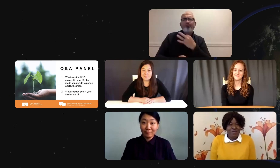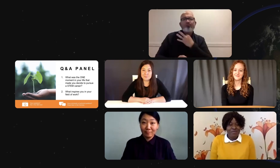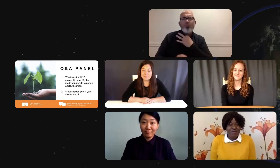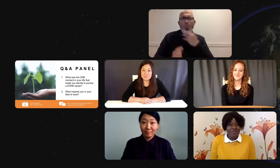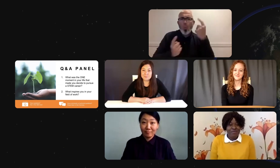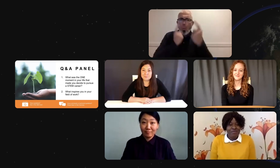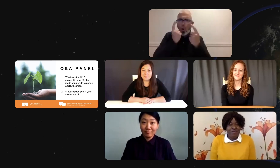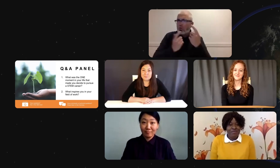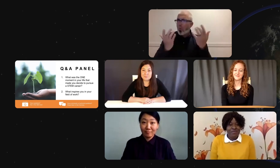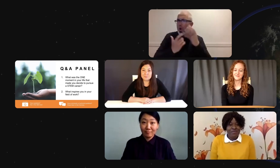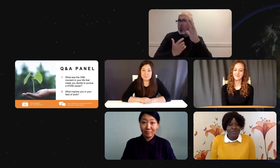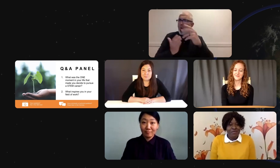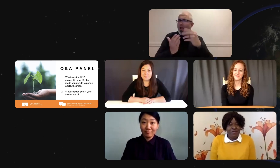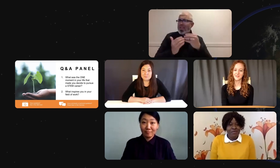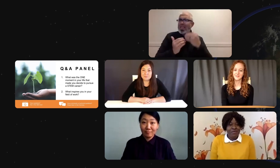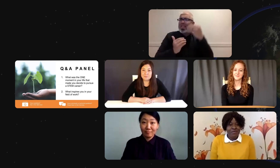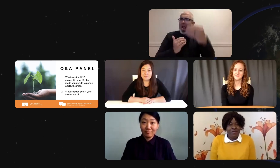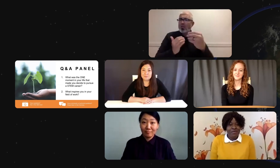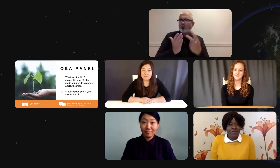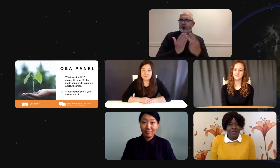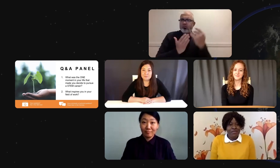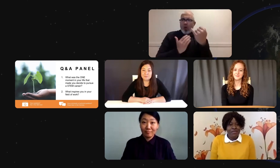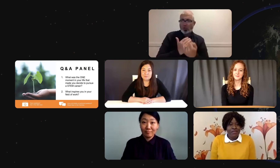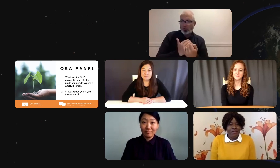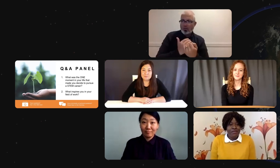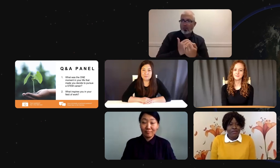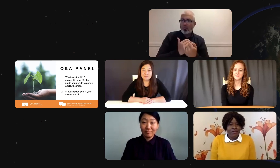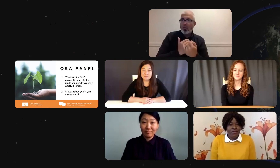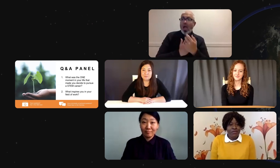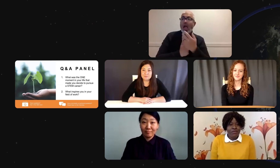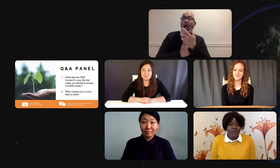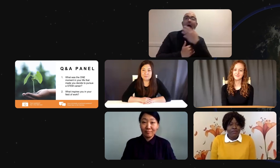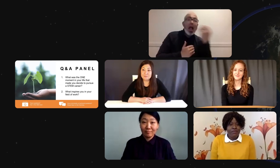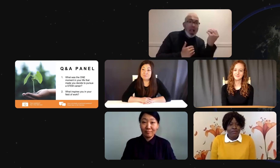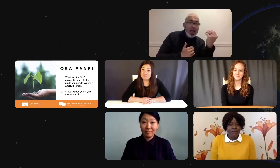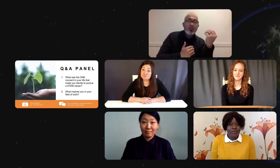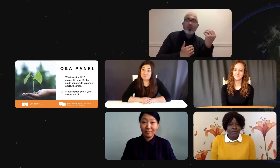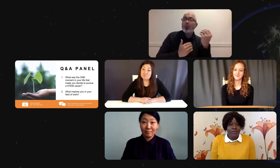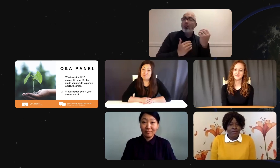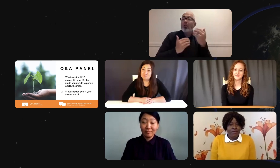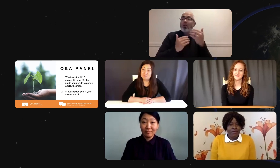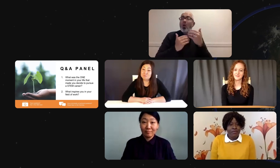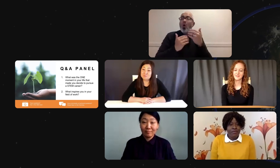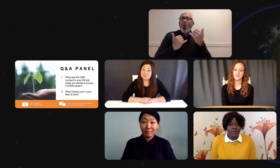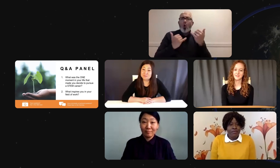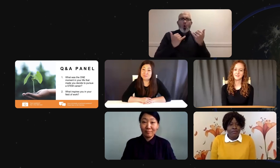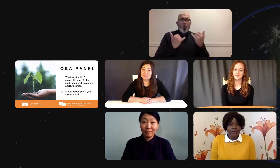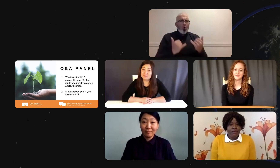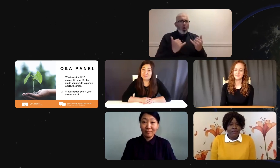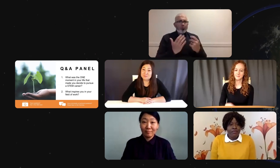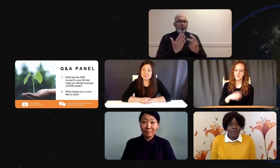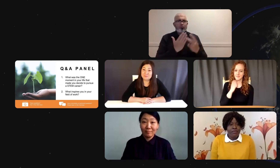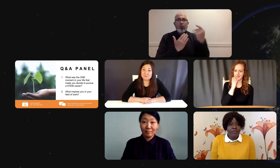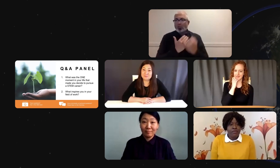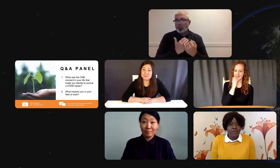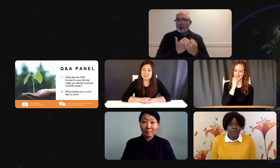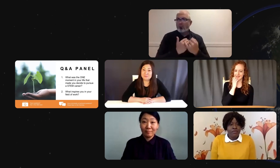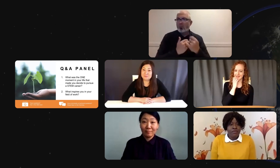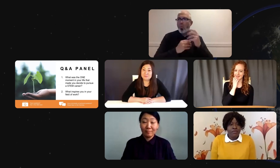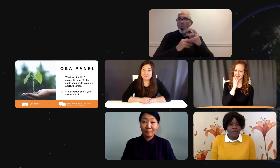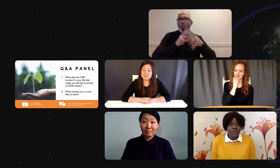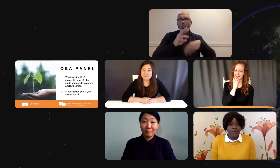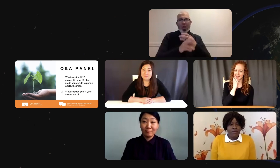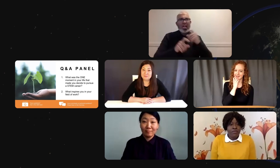What is your next project, Amie?